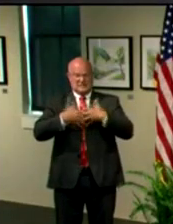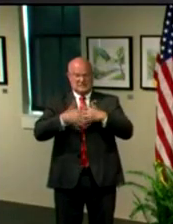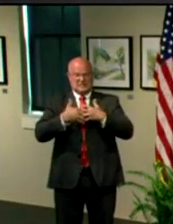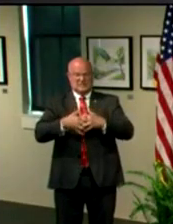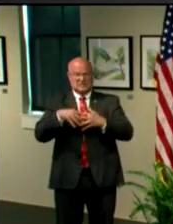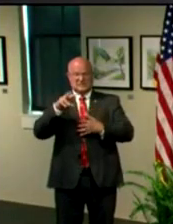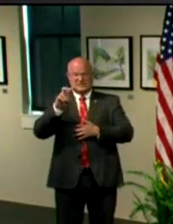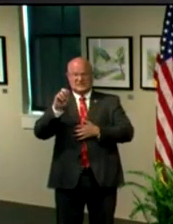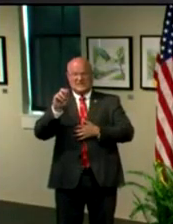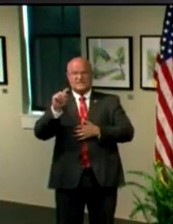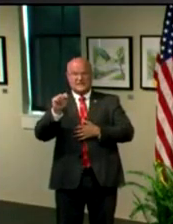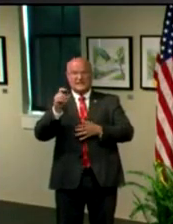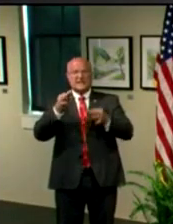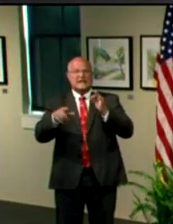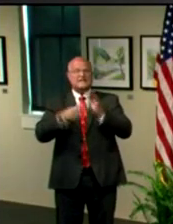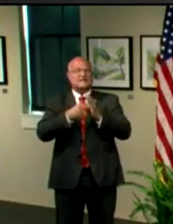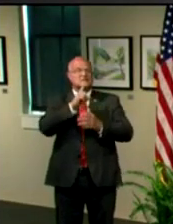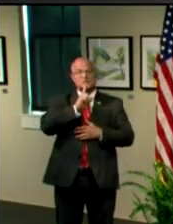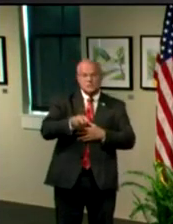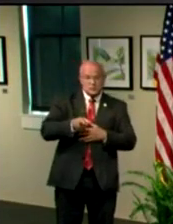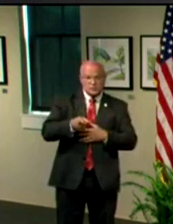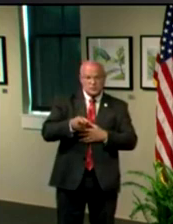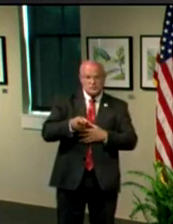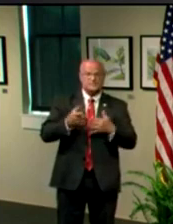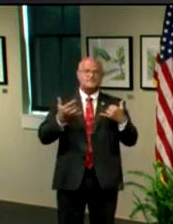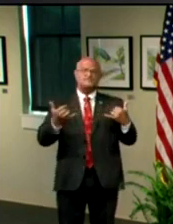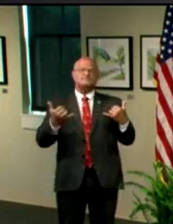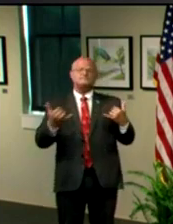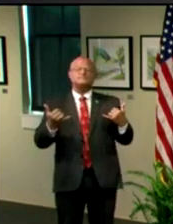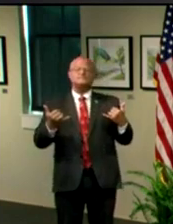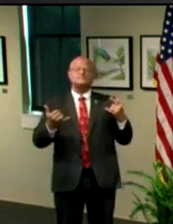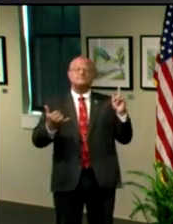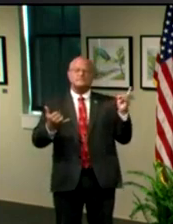LET'S GO TO THE NEXT SLIDE, YOU CAN SEE THIS IN TERMS OF NUMBERS. THE PEAK NUMBER OF INFECTIONS, HOSPITALIZATIONS, ICU ADMISSIONS AND VENTILATORS